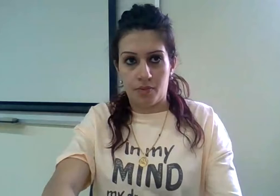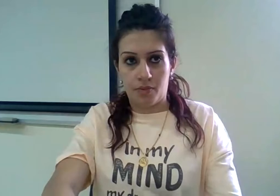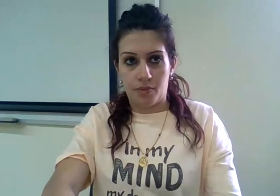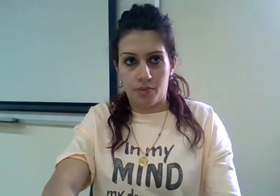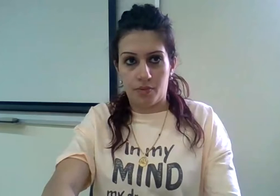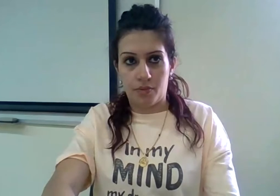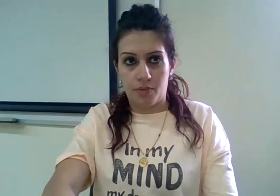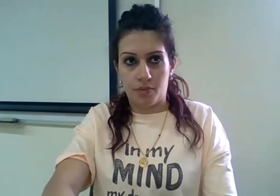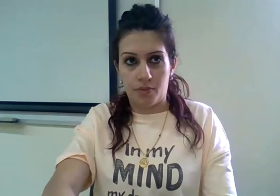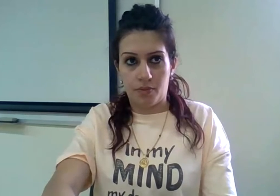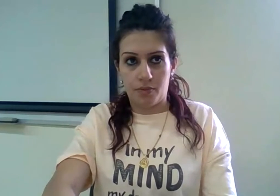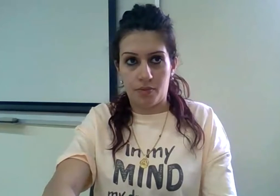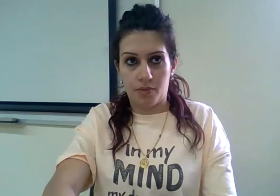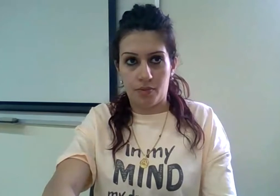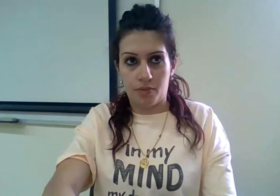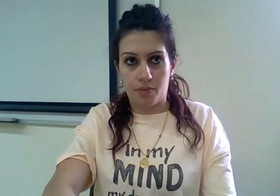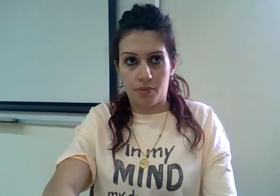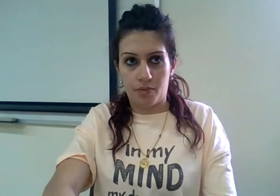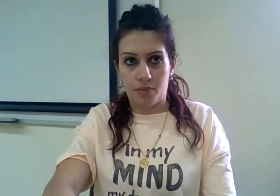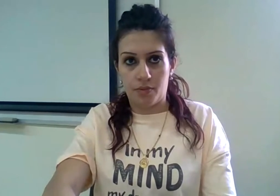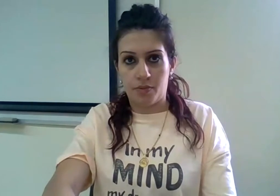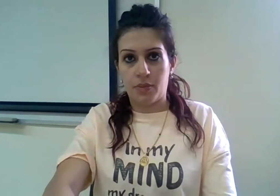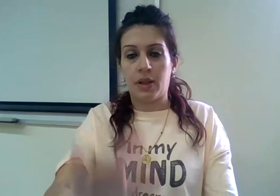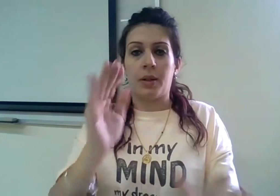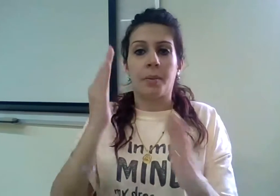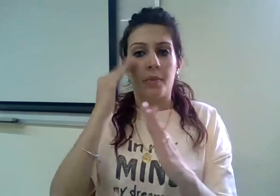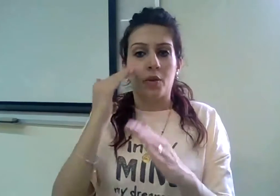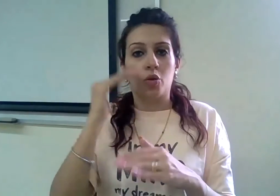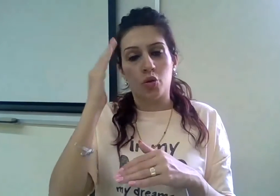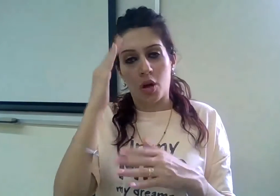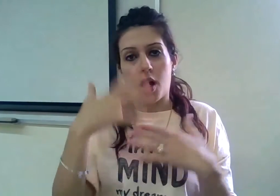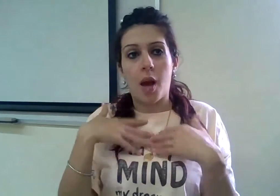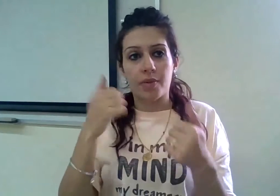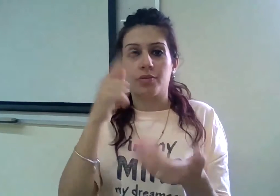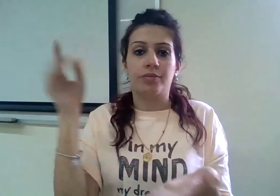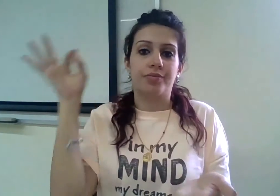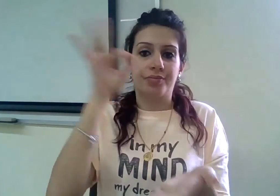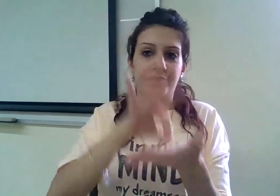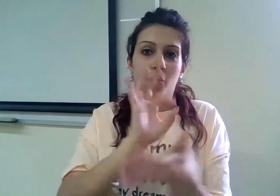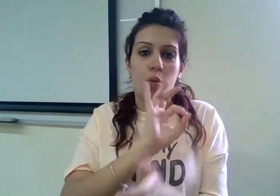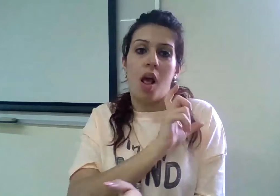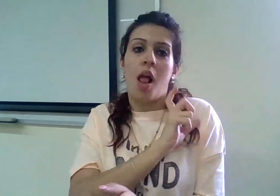I am glad you arrived safely in Germany. And I hope we could meet you soon